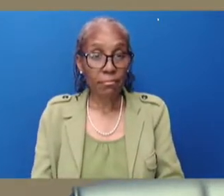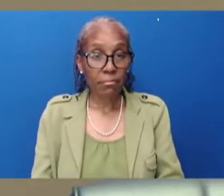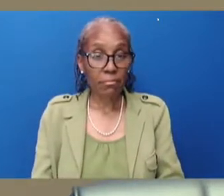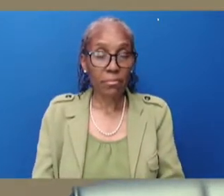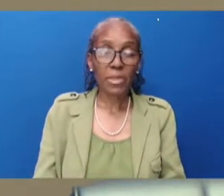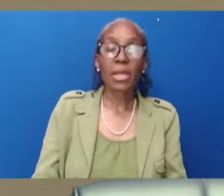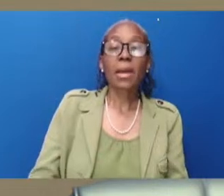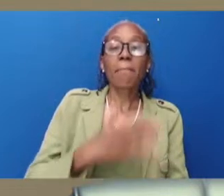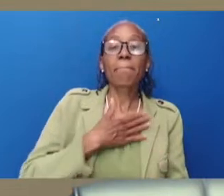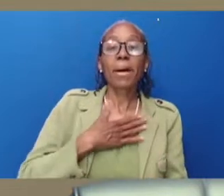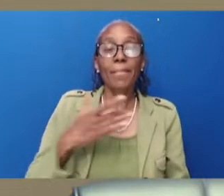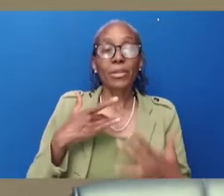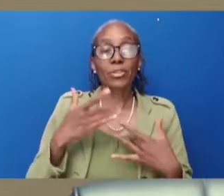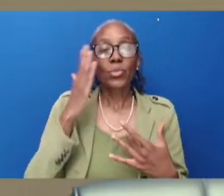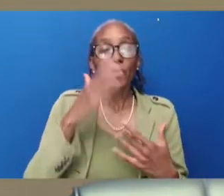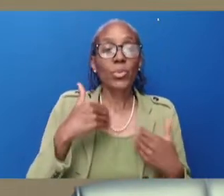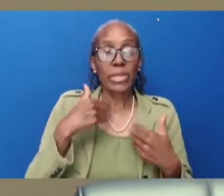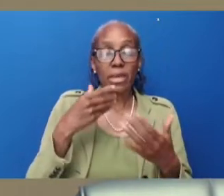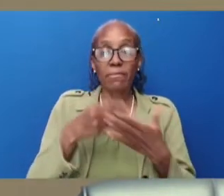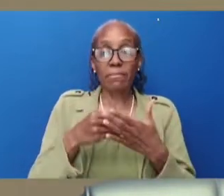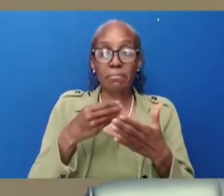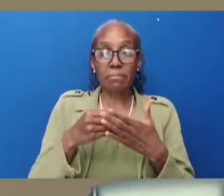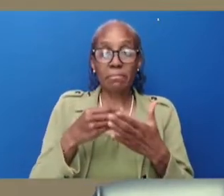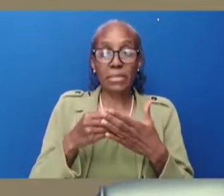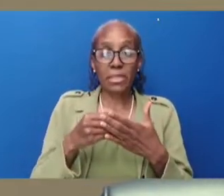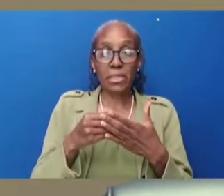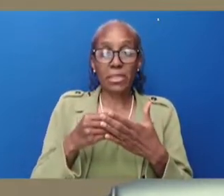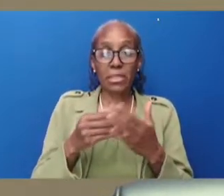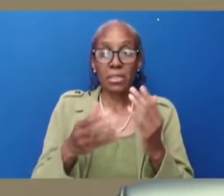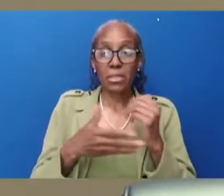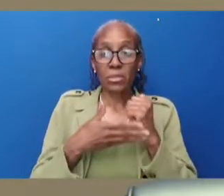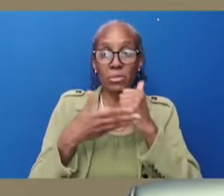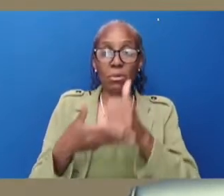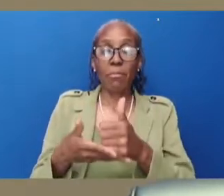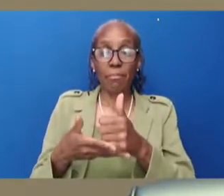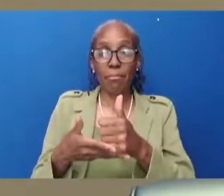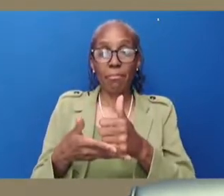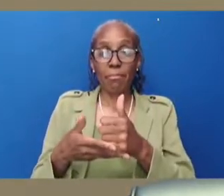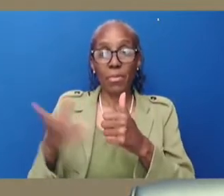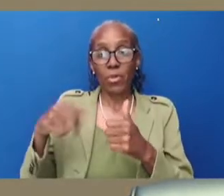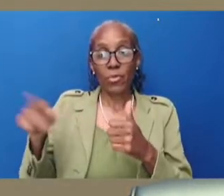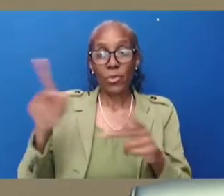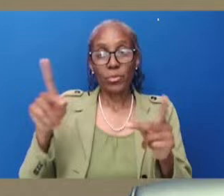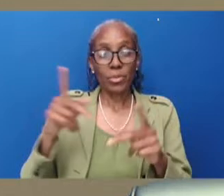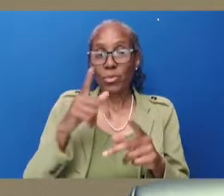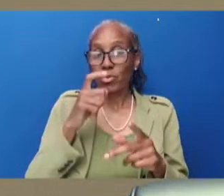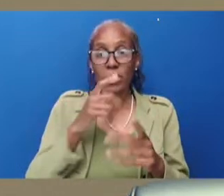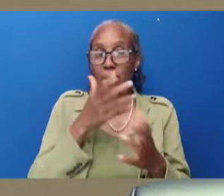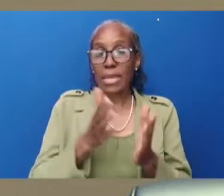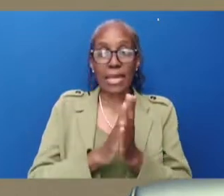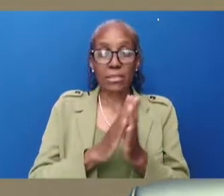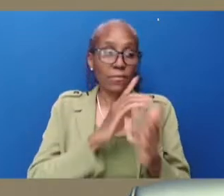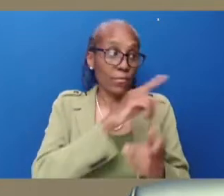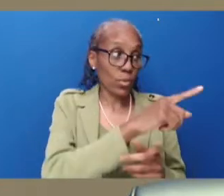ADDRESSING NOW. IS THAT OKAY?